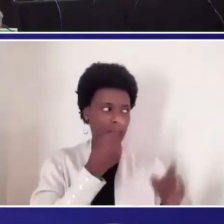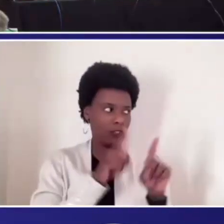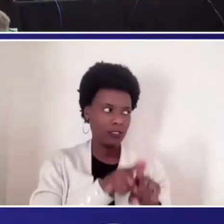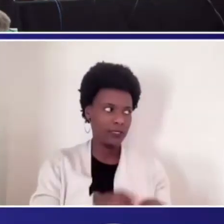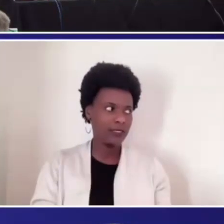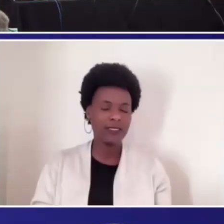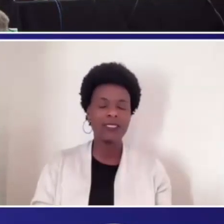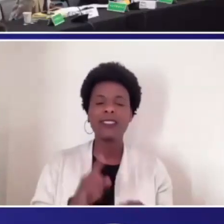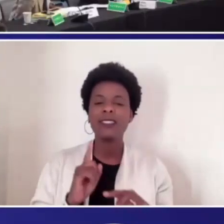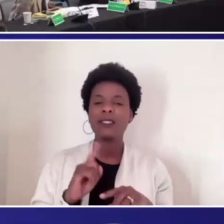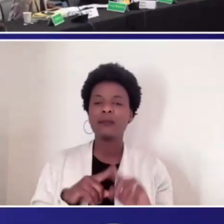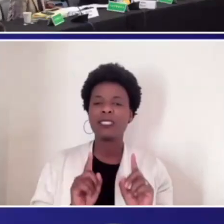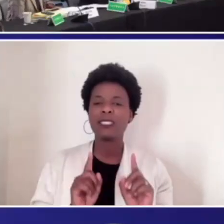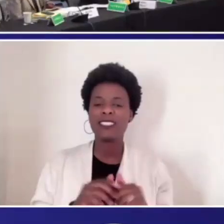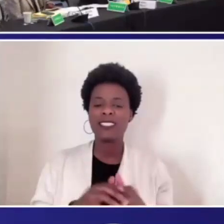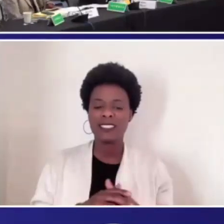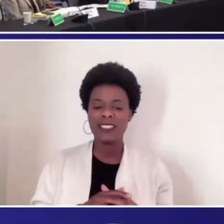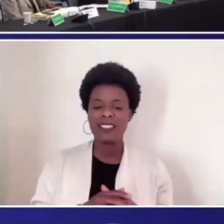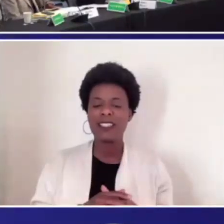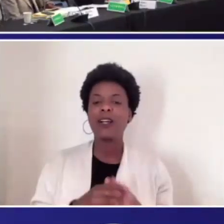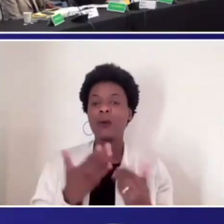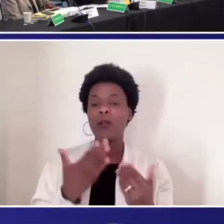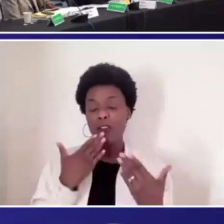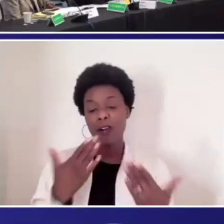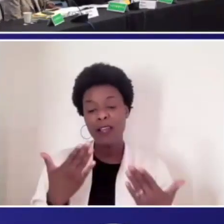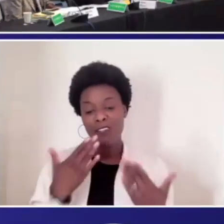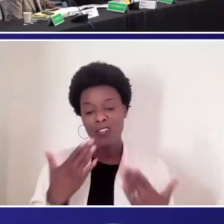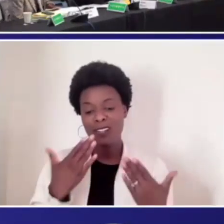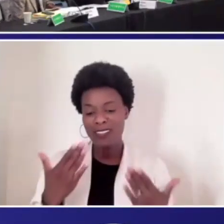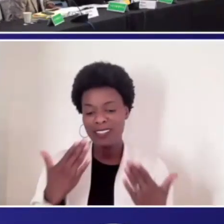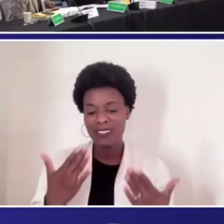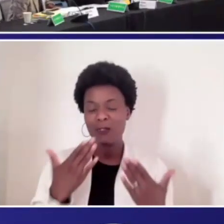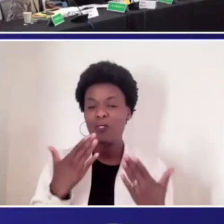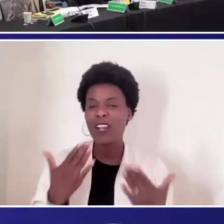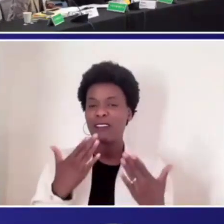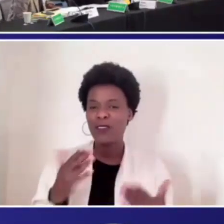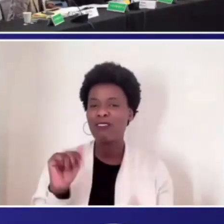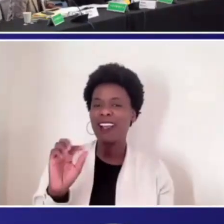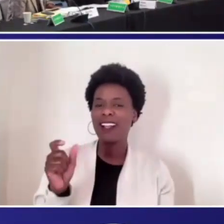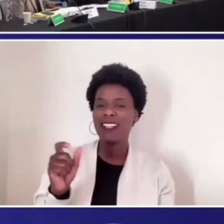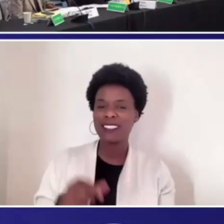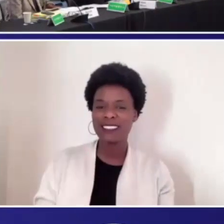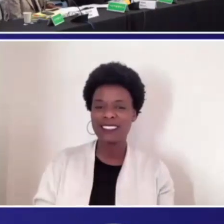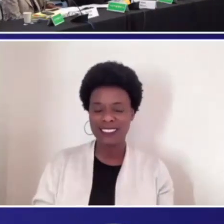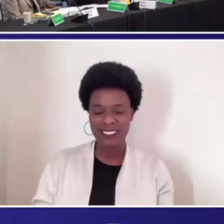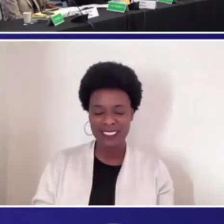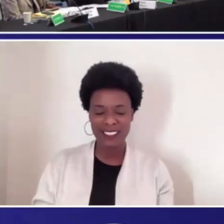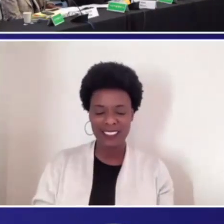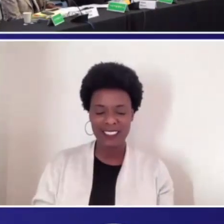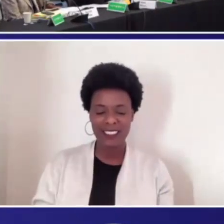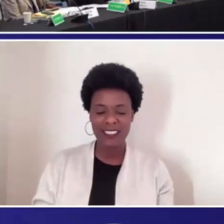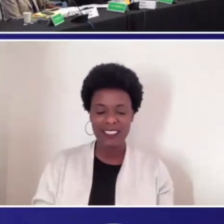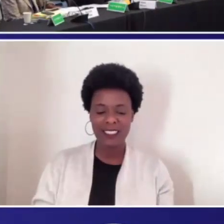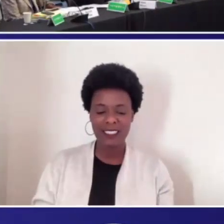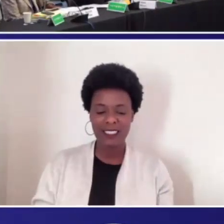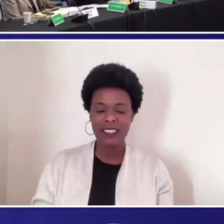but we are grateful for, we are grateful for Alex. And, and don't let Andrew hide behind here